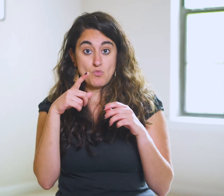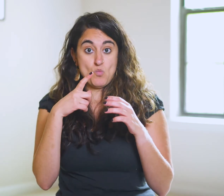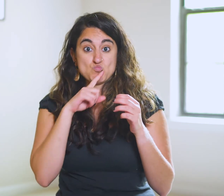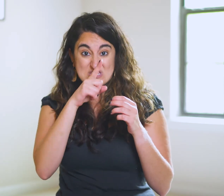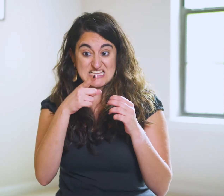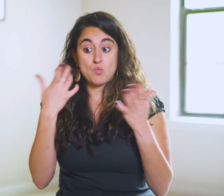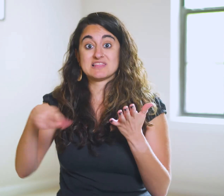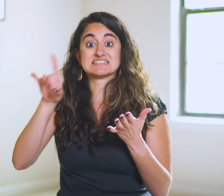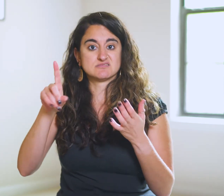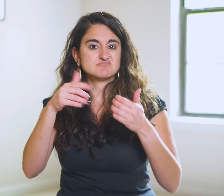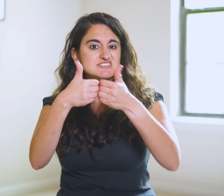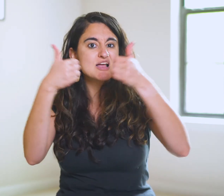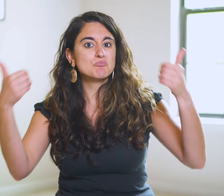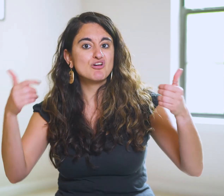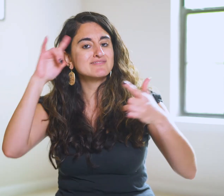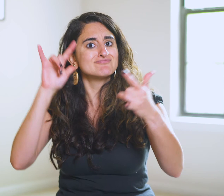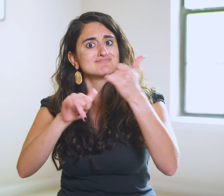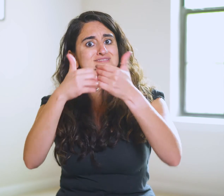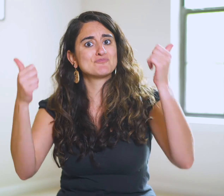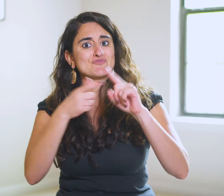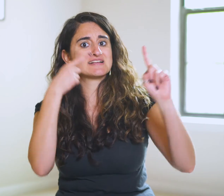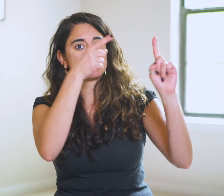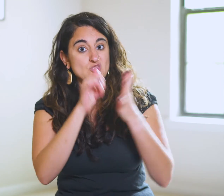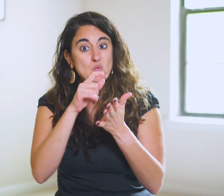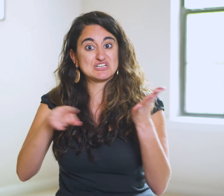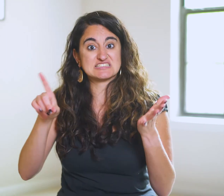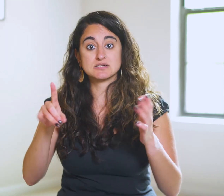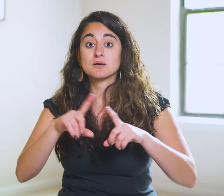but eternal separation from Him.